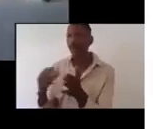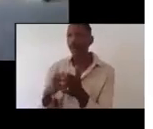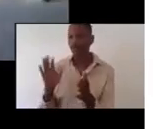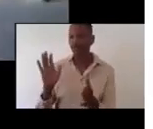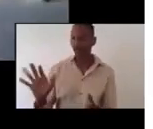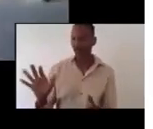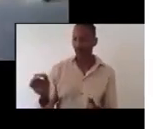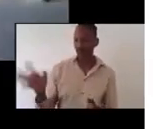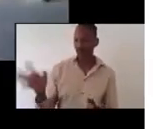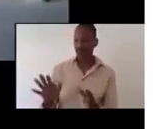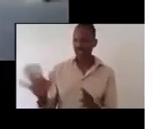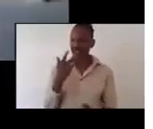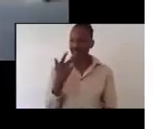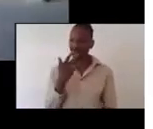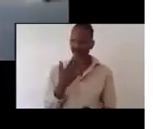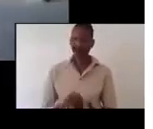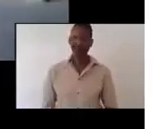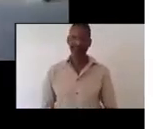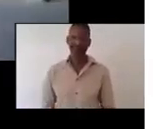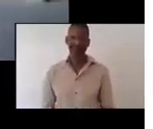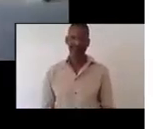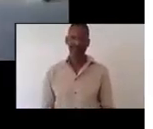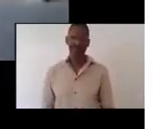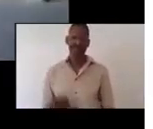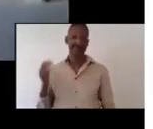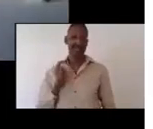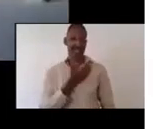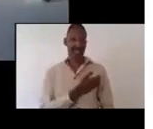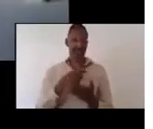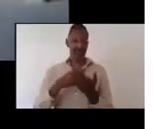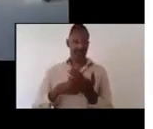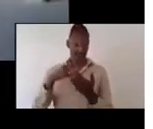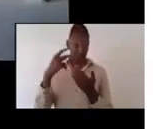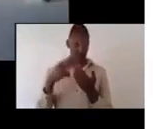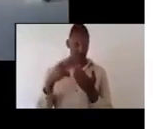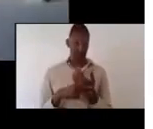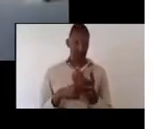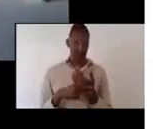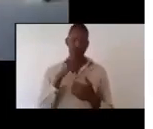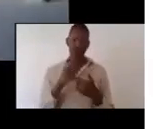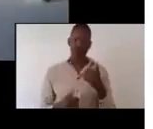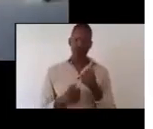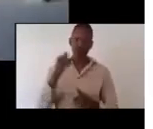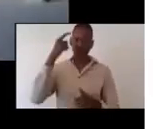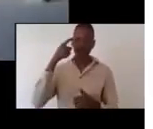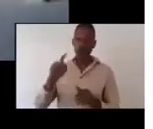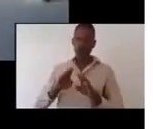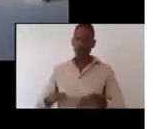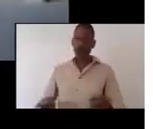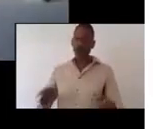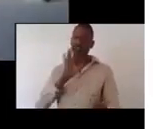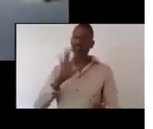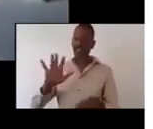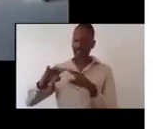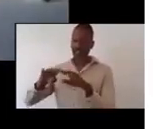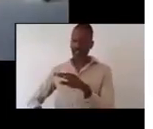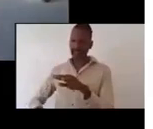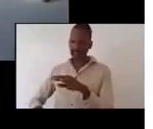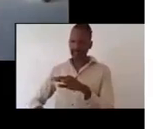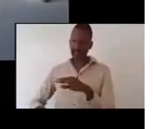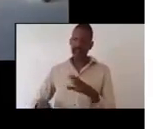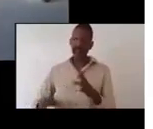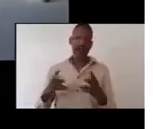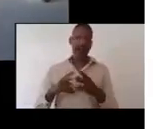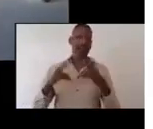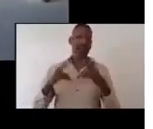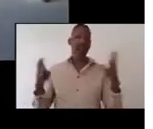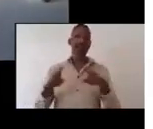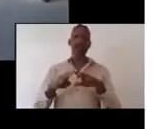Based on this approach, a lot of our programs, especially ones that are aimed for children under five are open ended and support a child choice in agency.